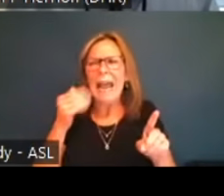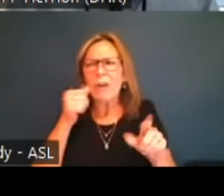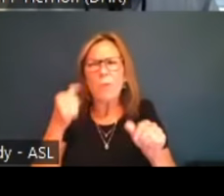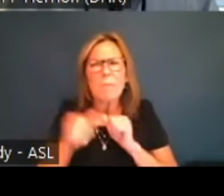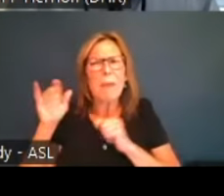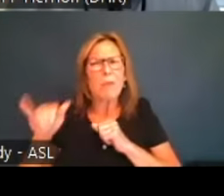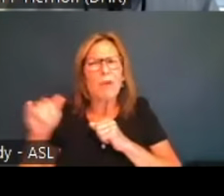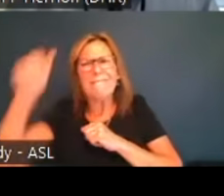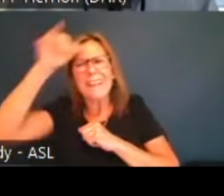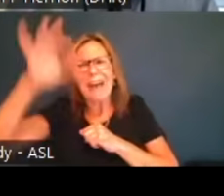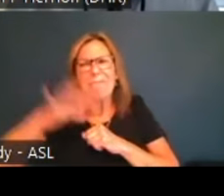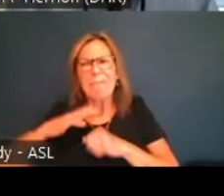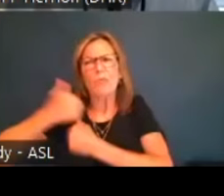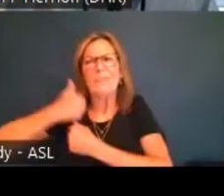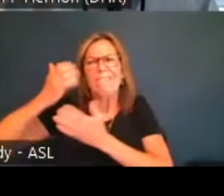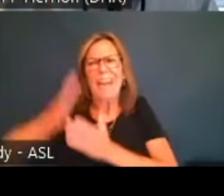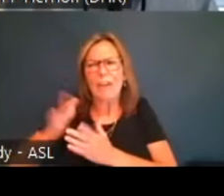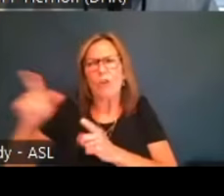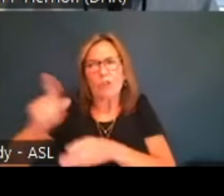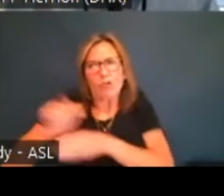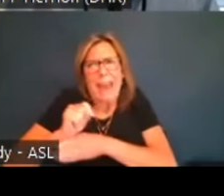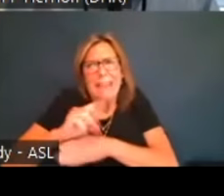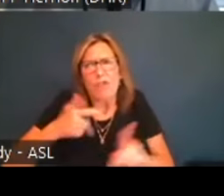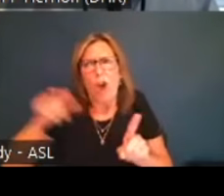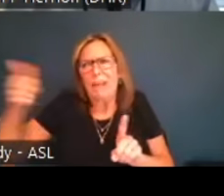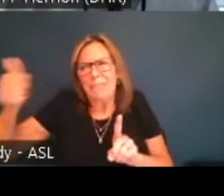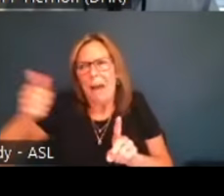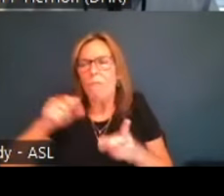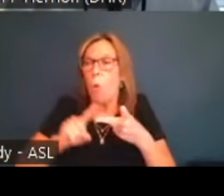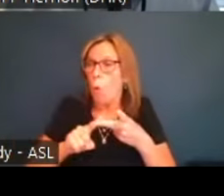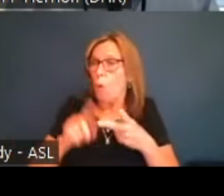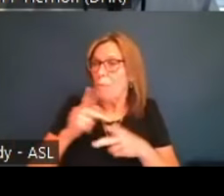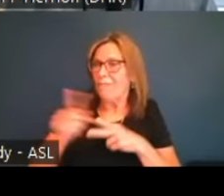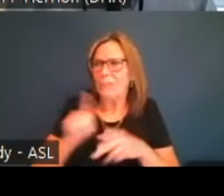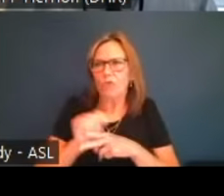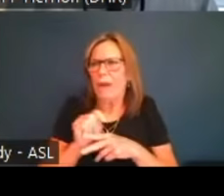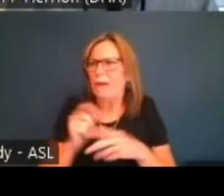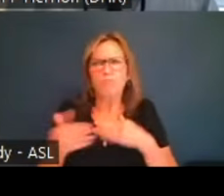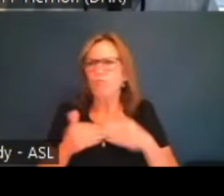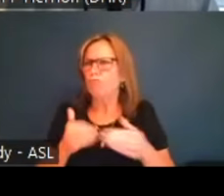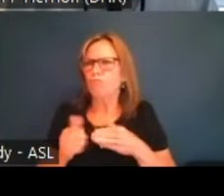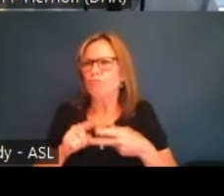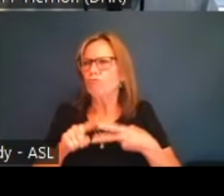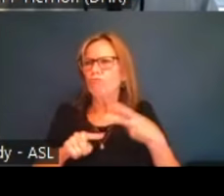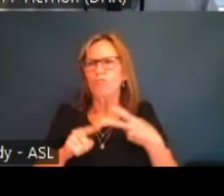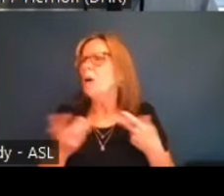, the dog gets in, I don't want any confusion to rein reign, I don't want people to say the dog has to be